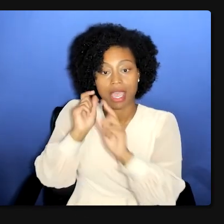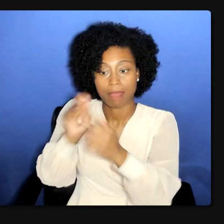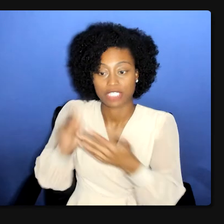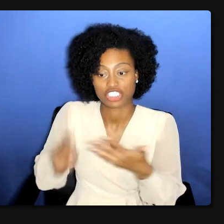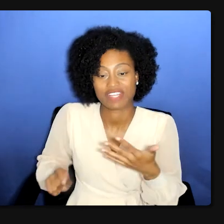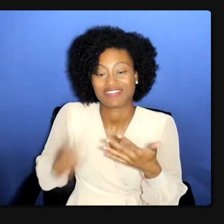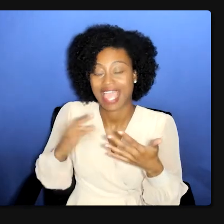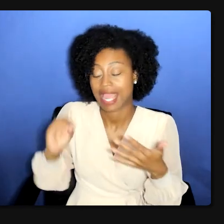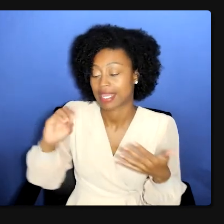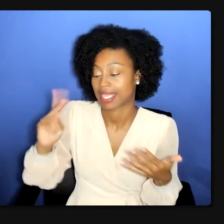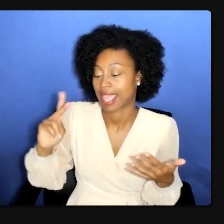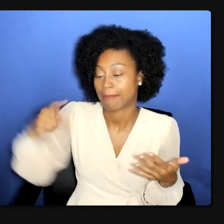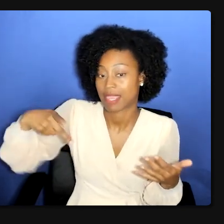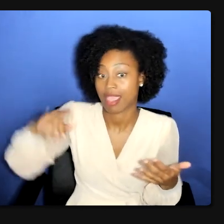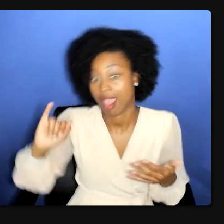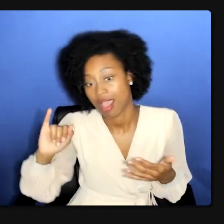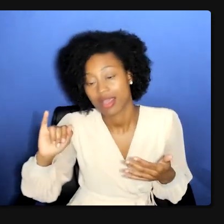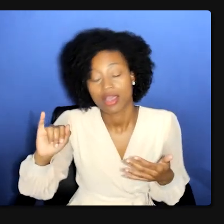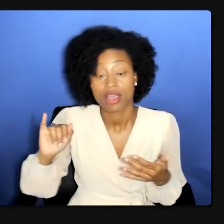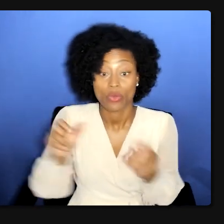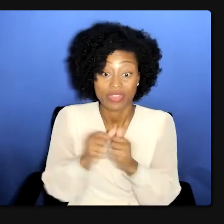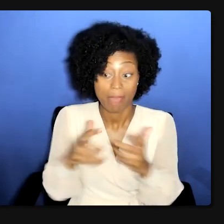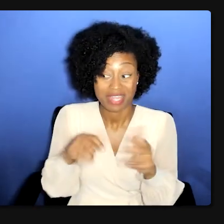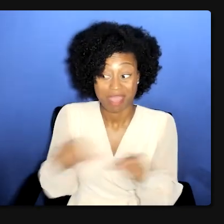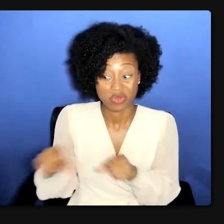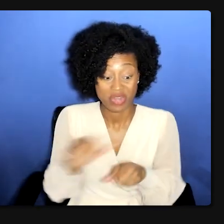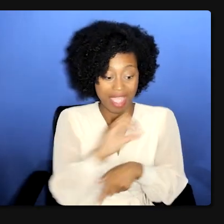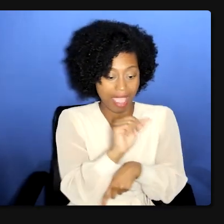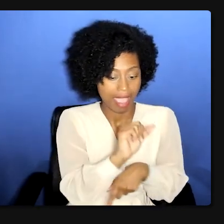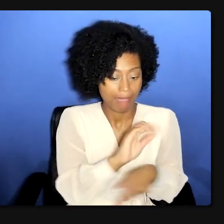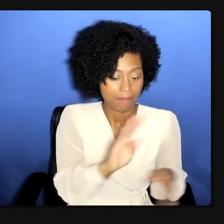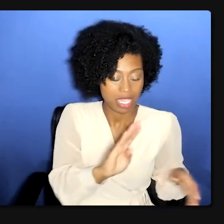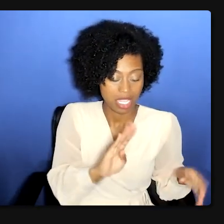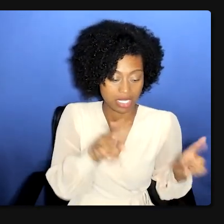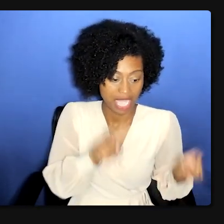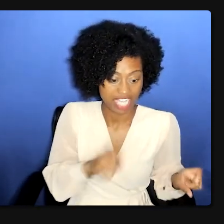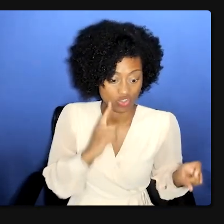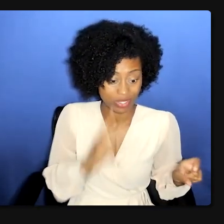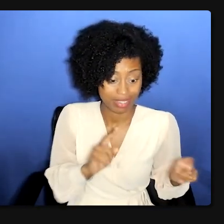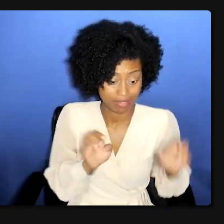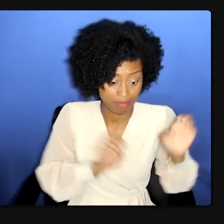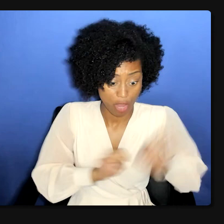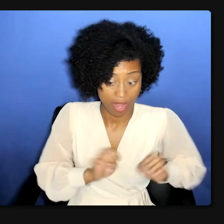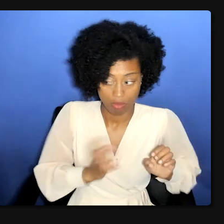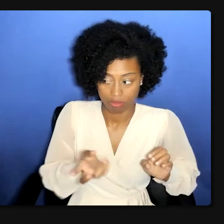And without being able to A/B test these experiences, you know,